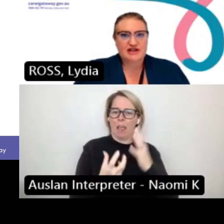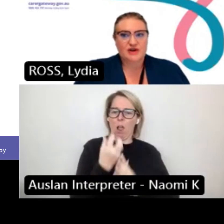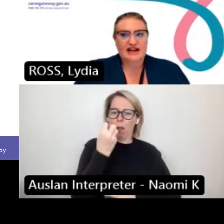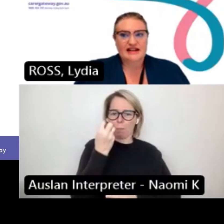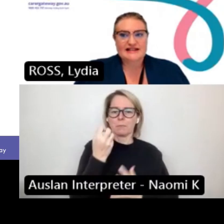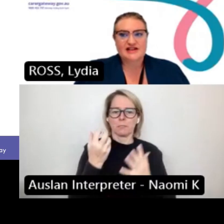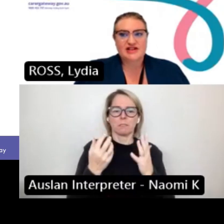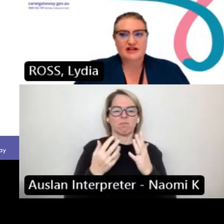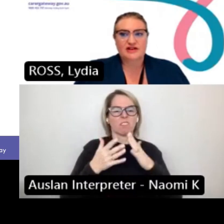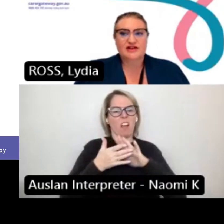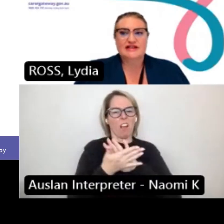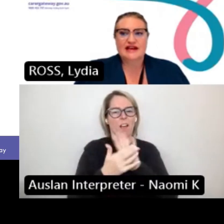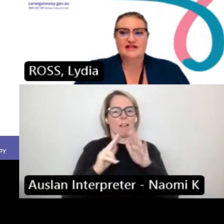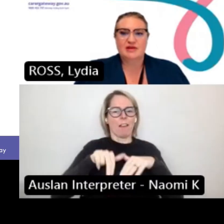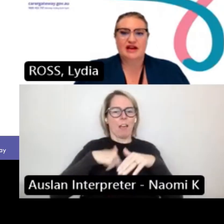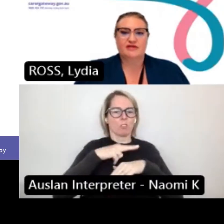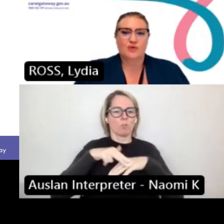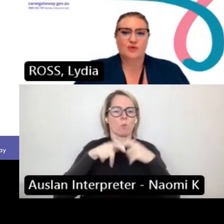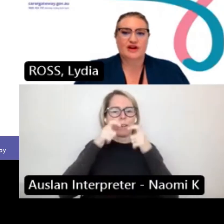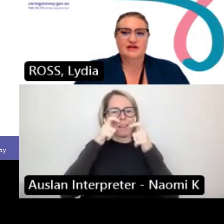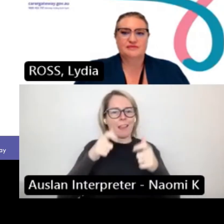By joining the session, you consent to being recorded.